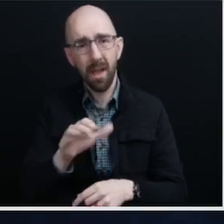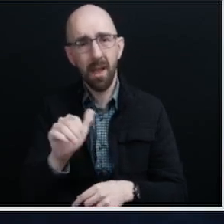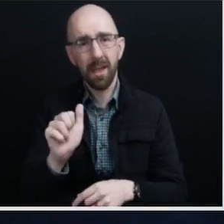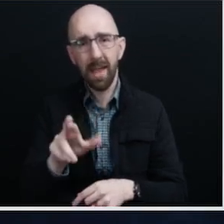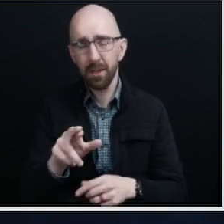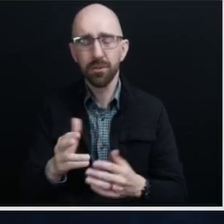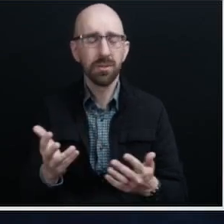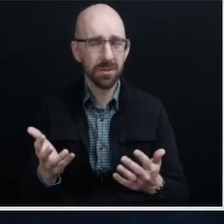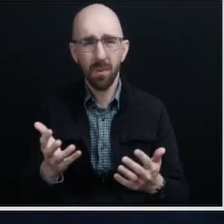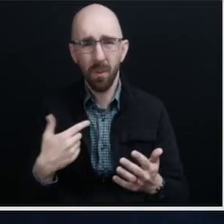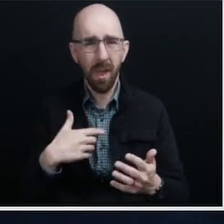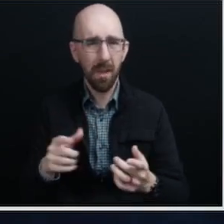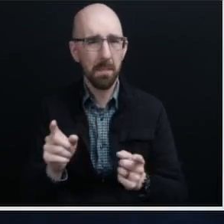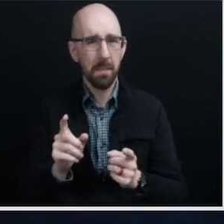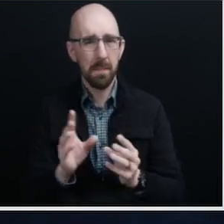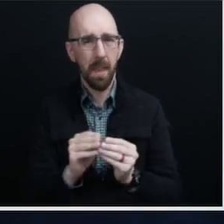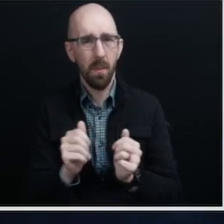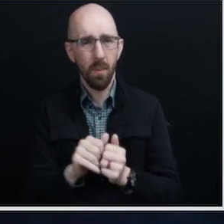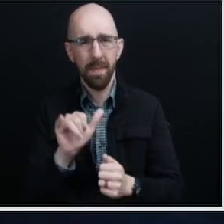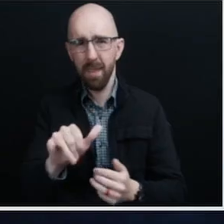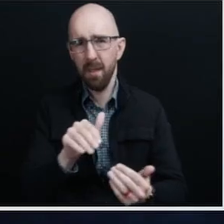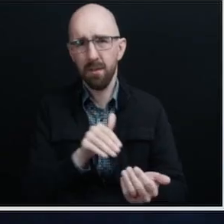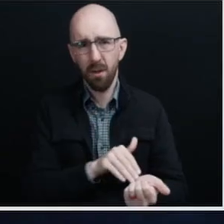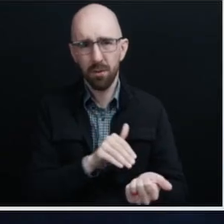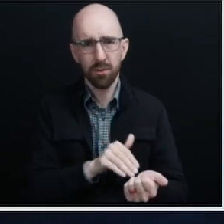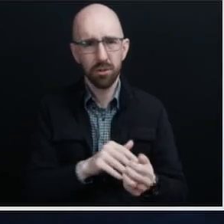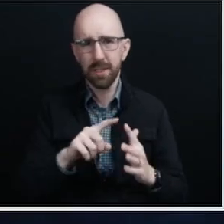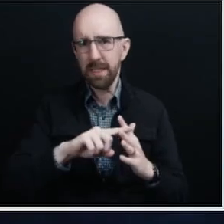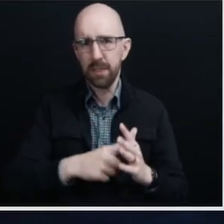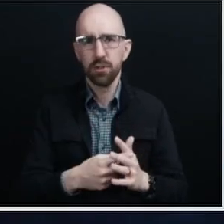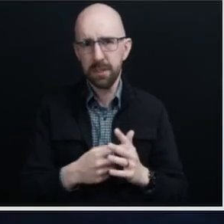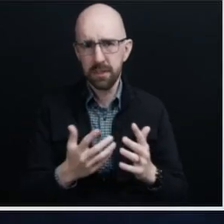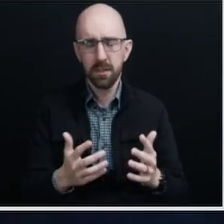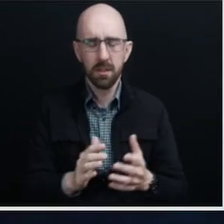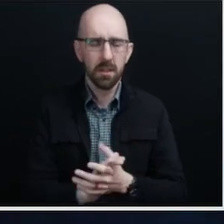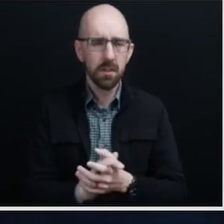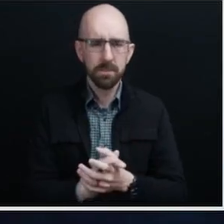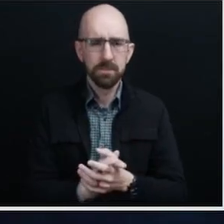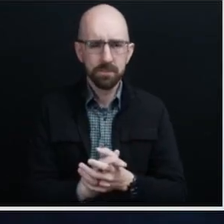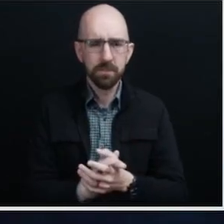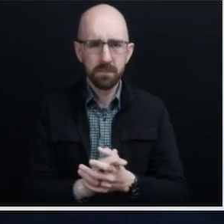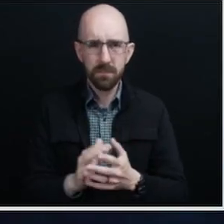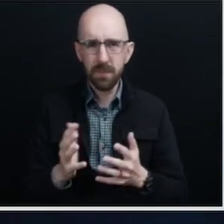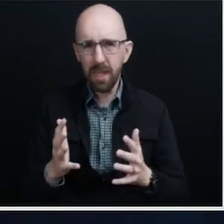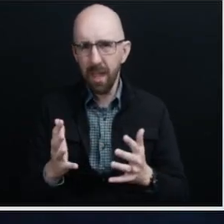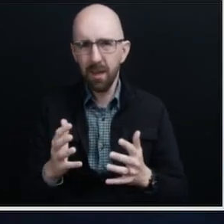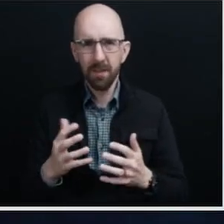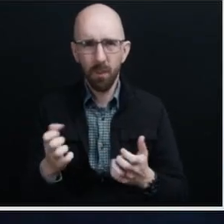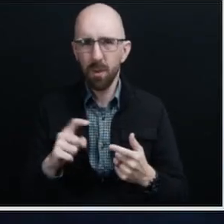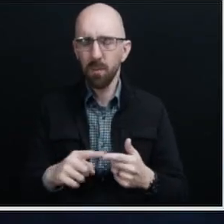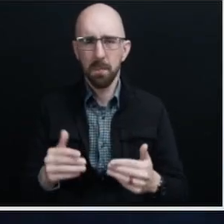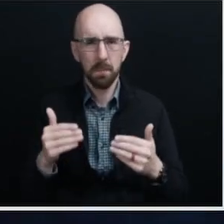kind of met with that doctor initially um to kind of move things on and we really were just kind of